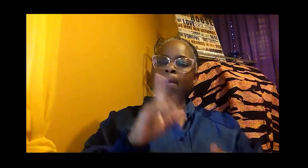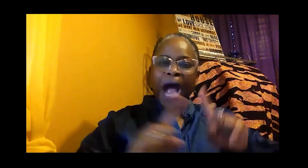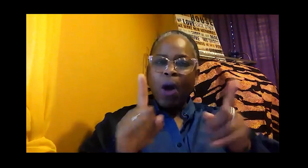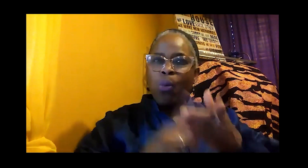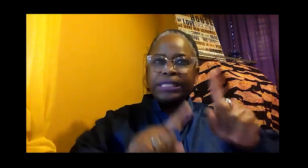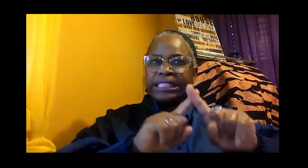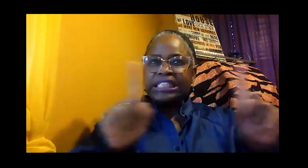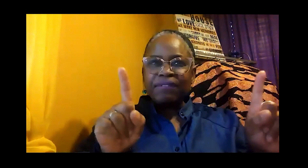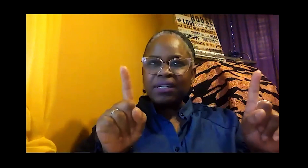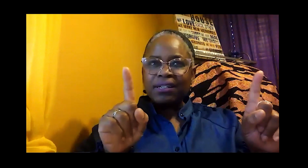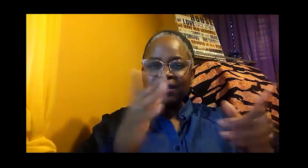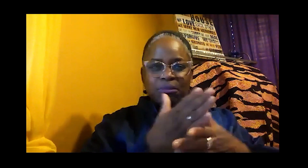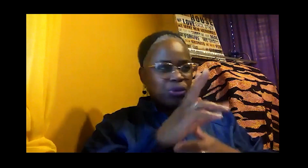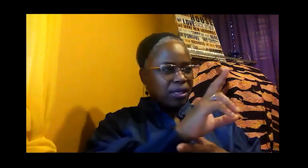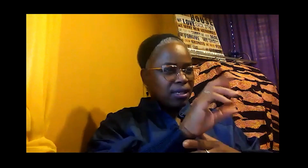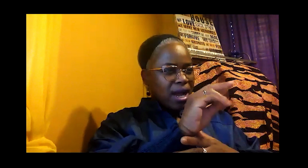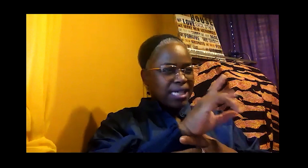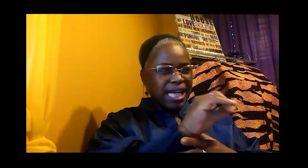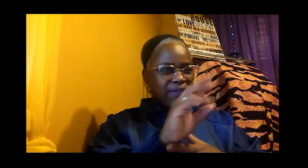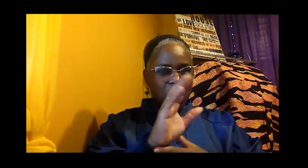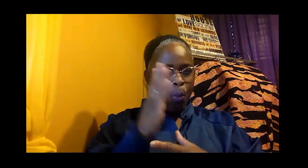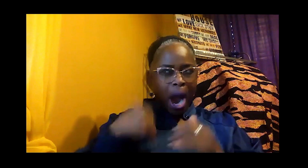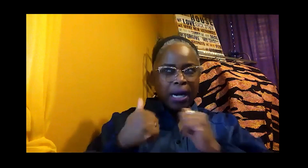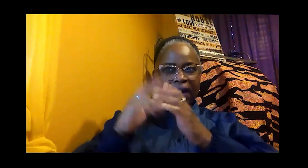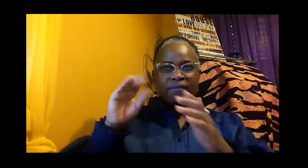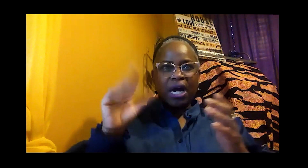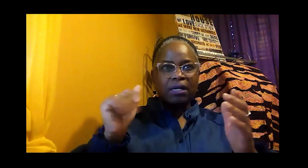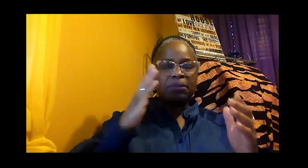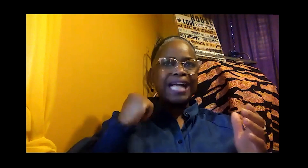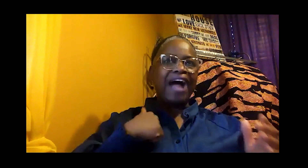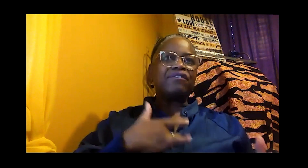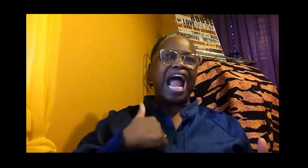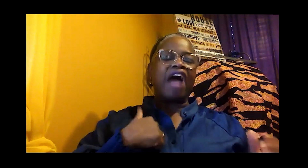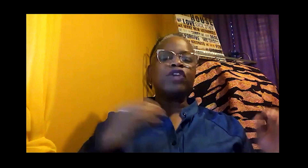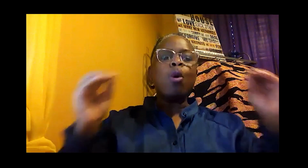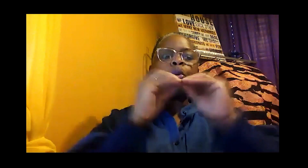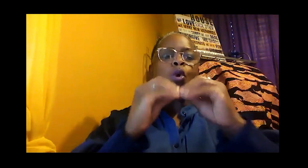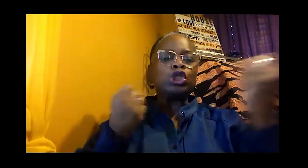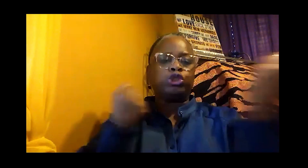I'm also often asked, what's the difference between Onyx and VOCA? I reply that there is